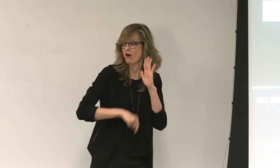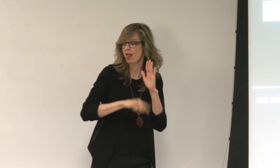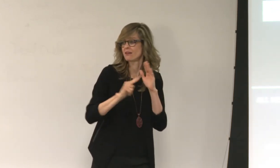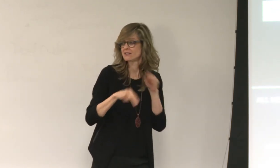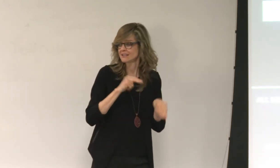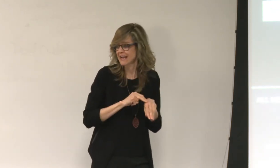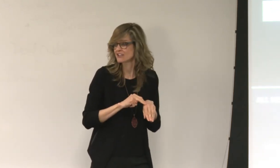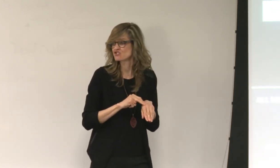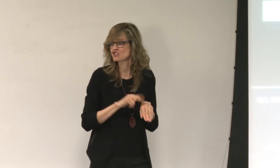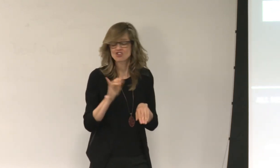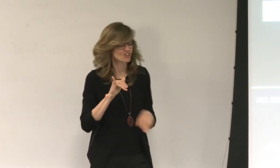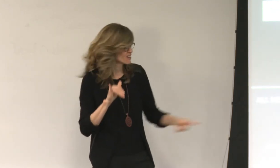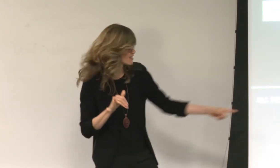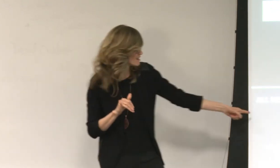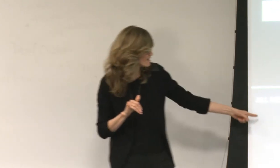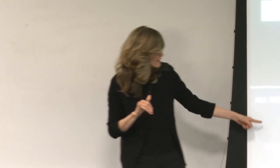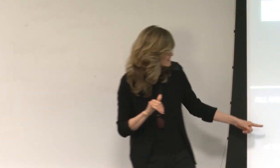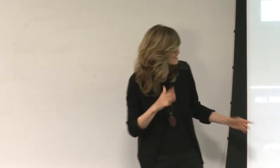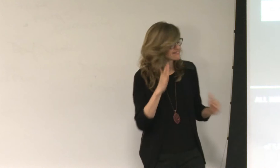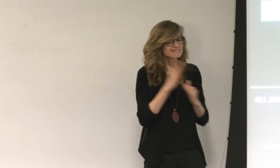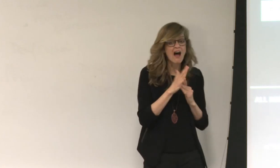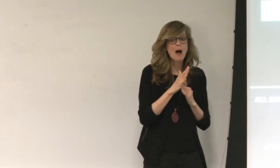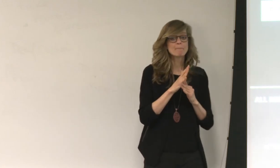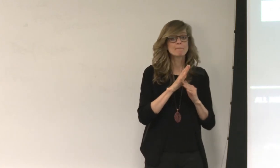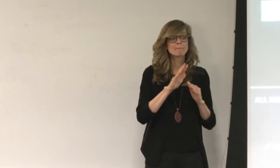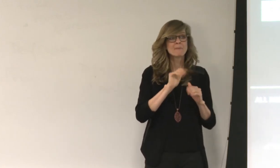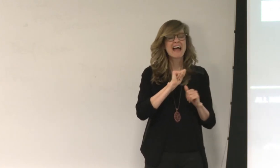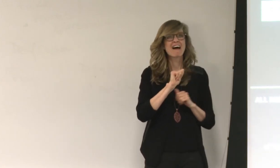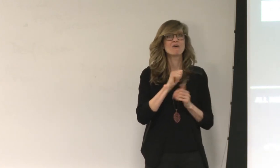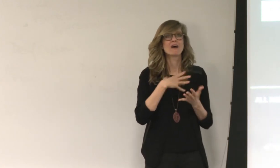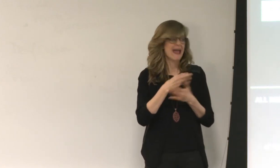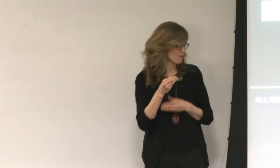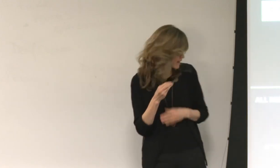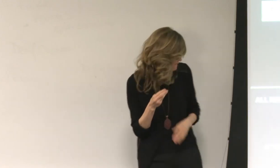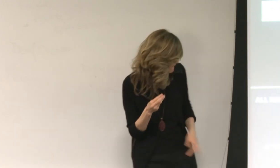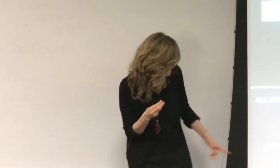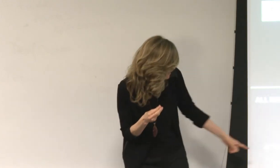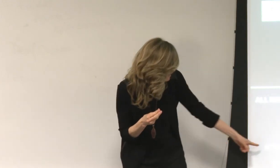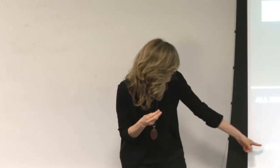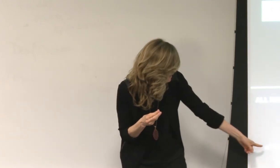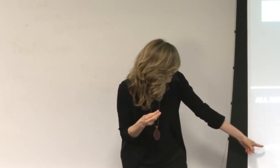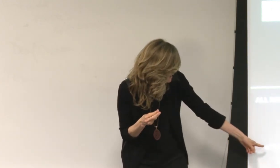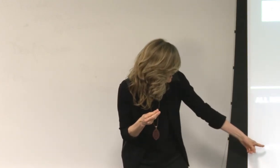AND THIS ARTICLE THAT I WROTE WAS ACTUALLY ONE OF THE TOP-READ ARTICLES IN THE "NATURE" MAGAZINE OR "NATURE" JOURNAL.